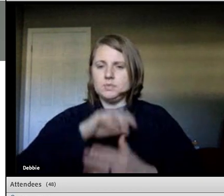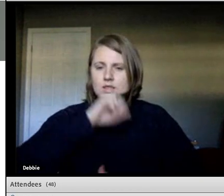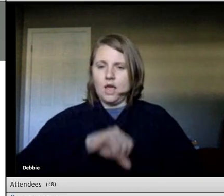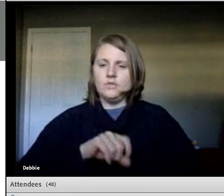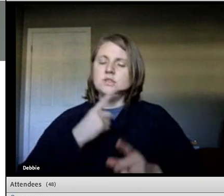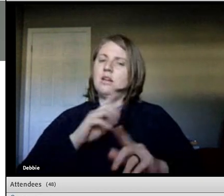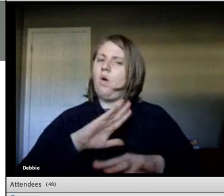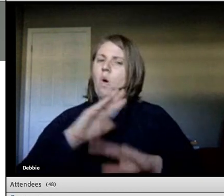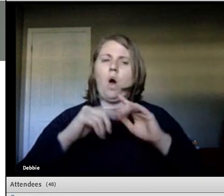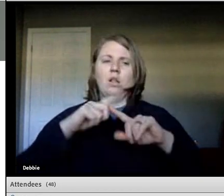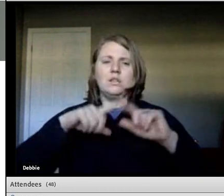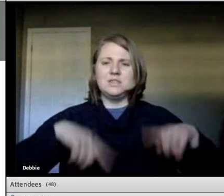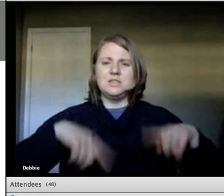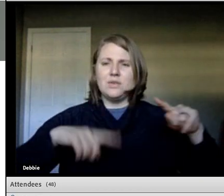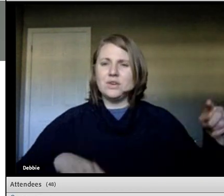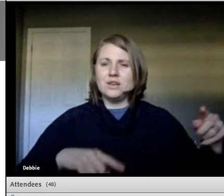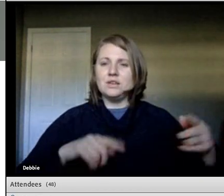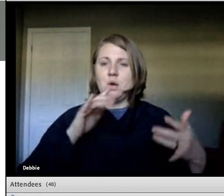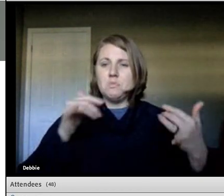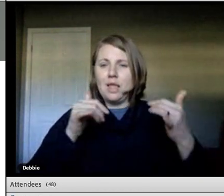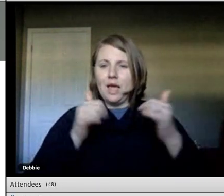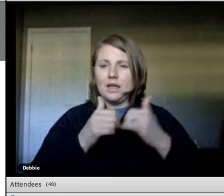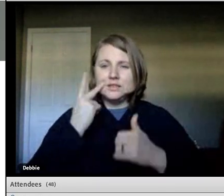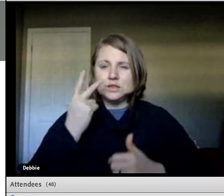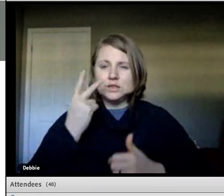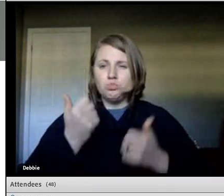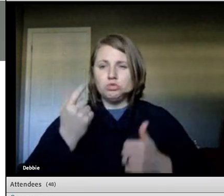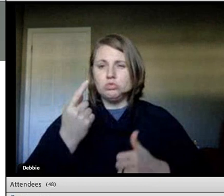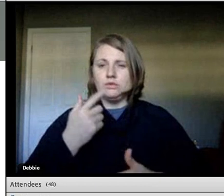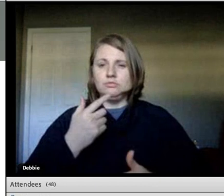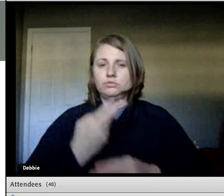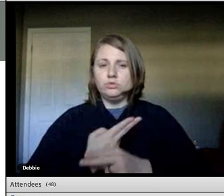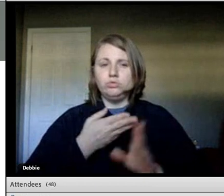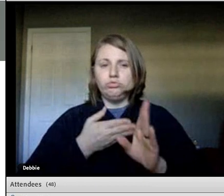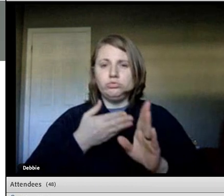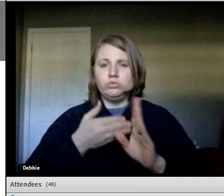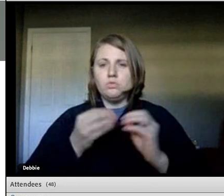LastPass is really good, KeePass. If you are, like, a die-hard Google person